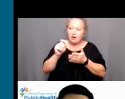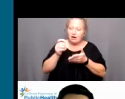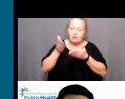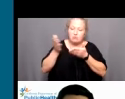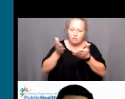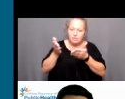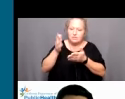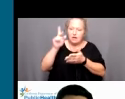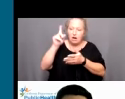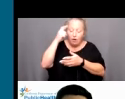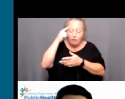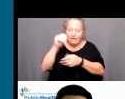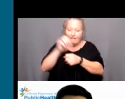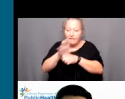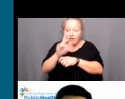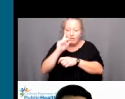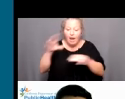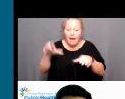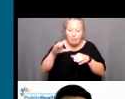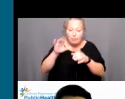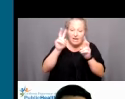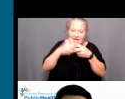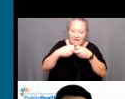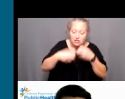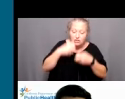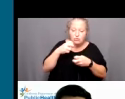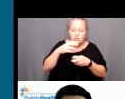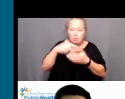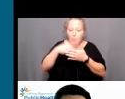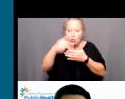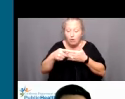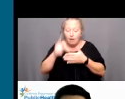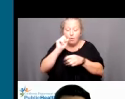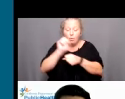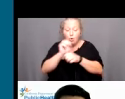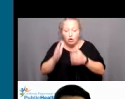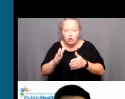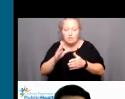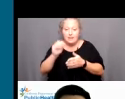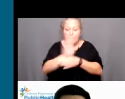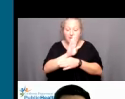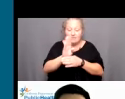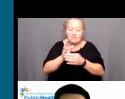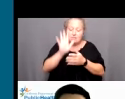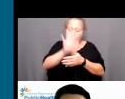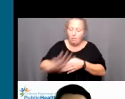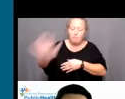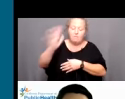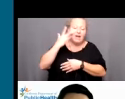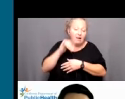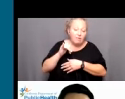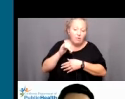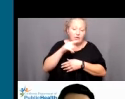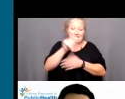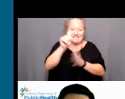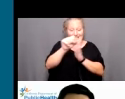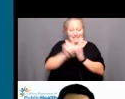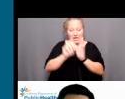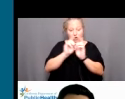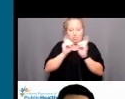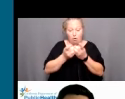on labor issues and employment programs for workers and businesses throughout California she oversees the State departments and boards that